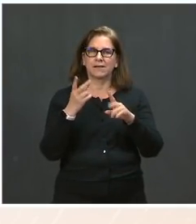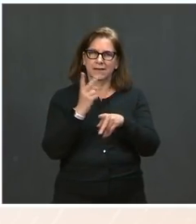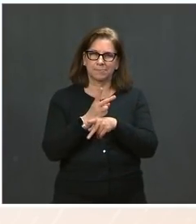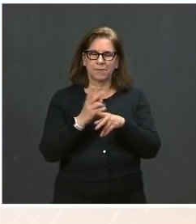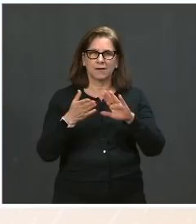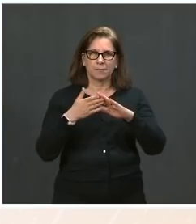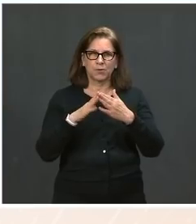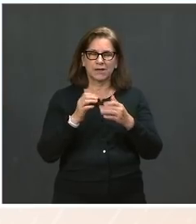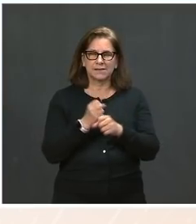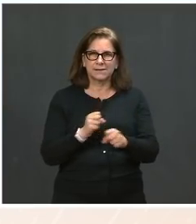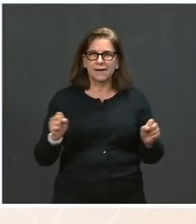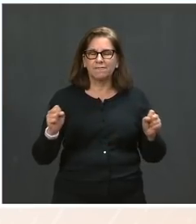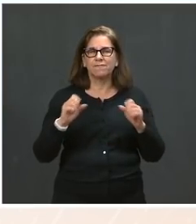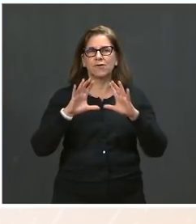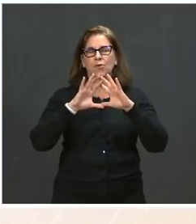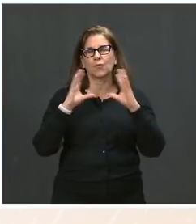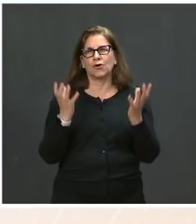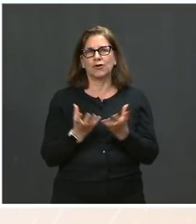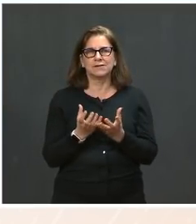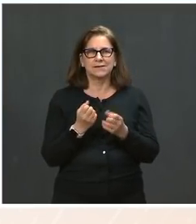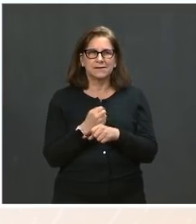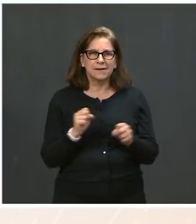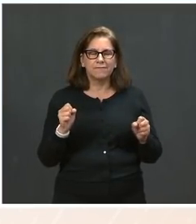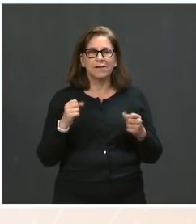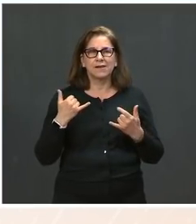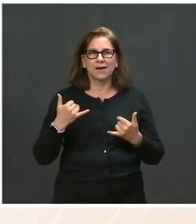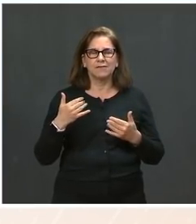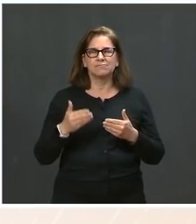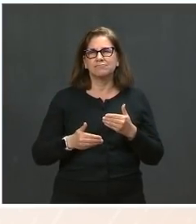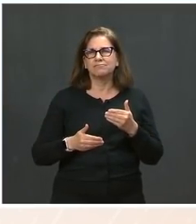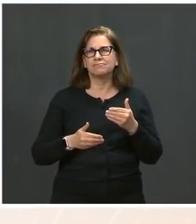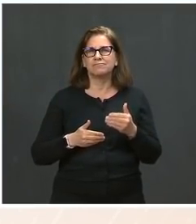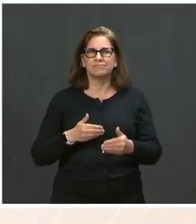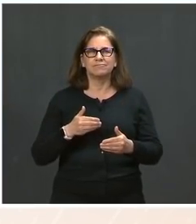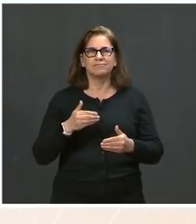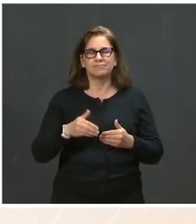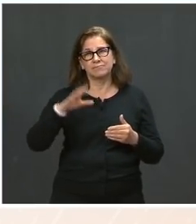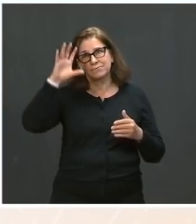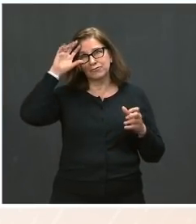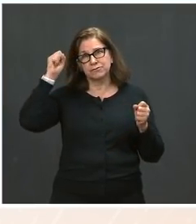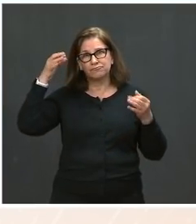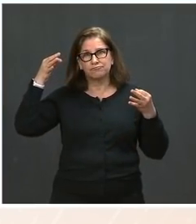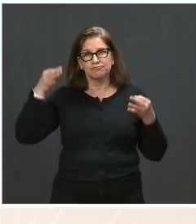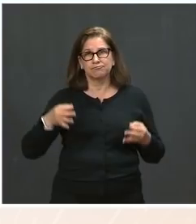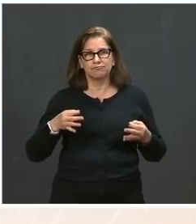We -- every step that he announced today, we believe, would do exactly that. The Press: And then a quick circle-back from last week